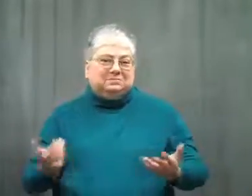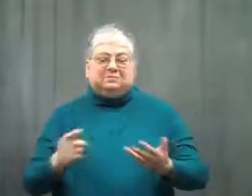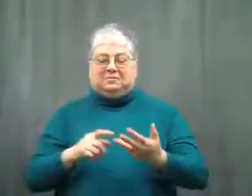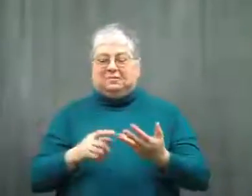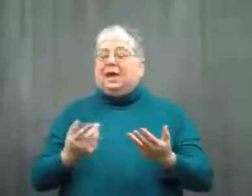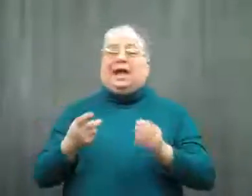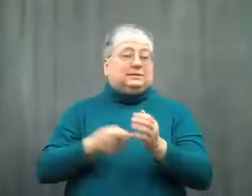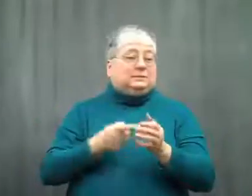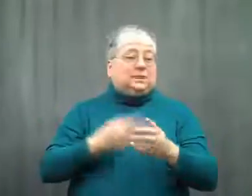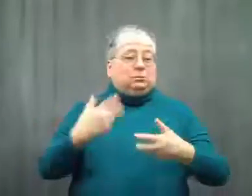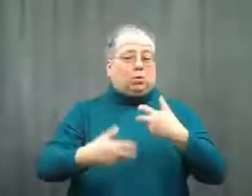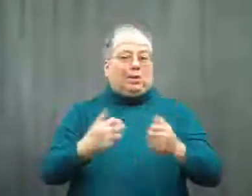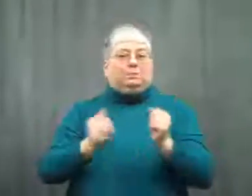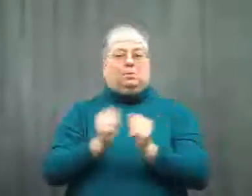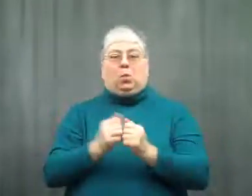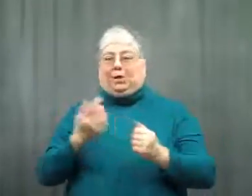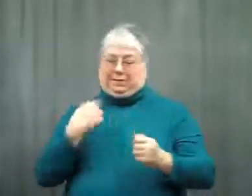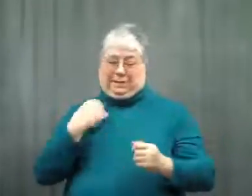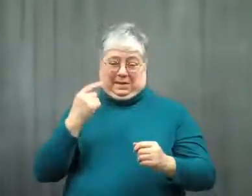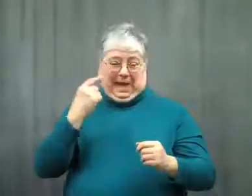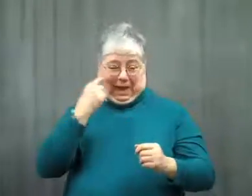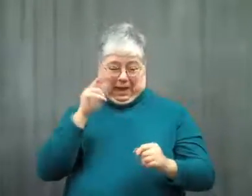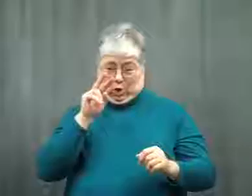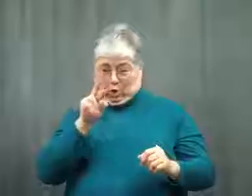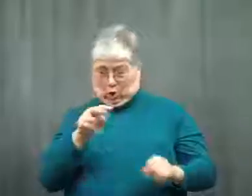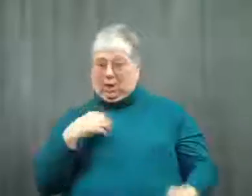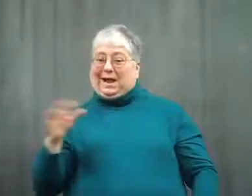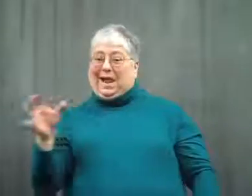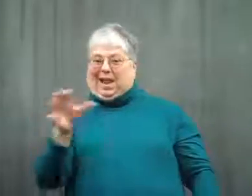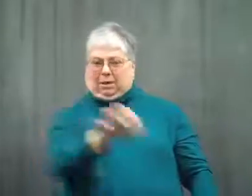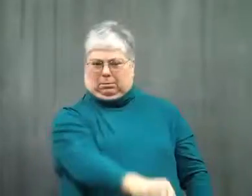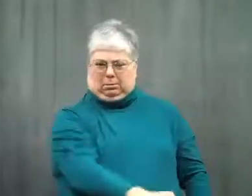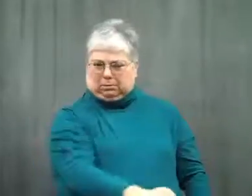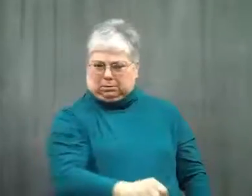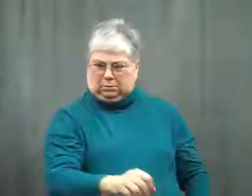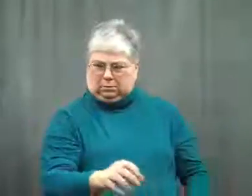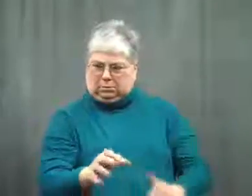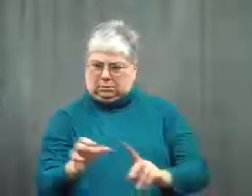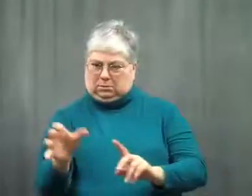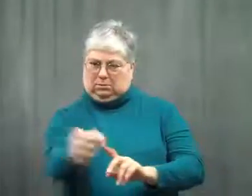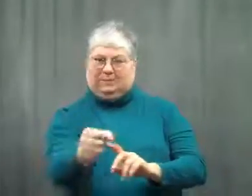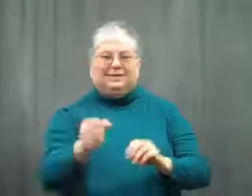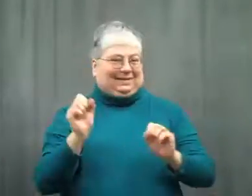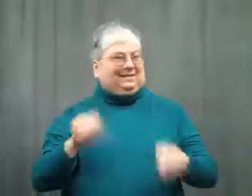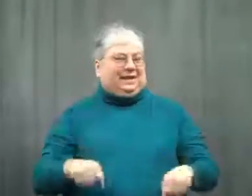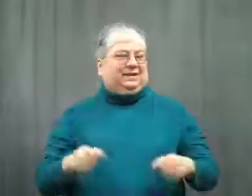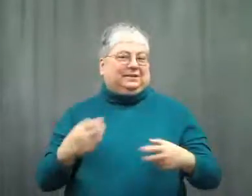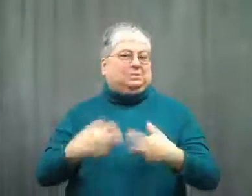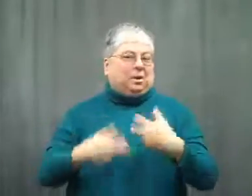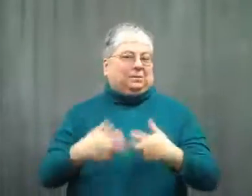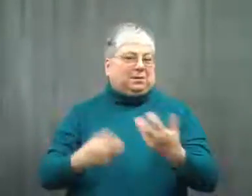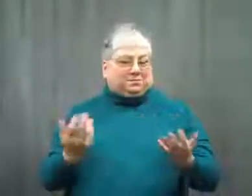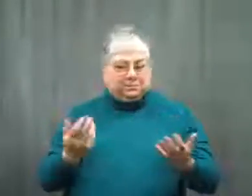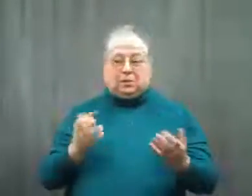There's also the possibility of problems with eye-hand coordination.